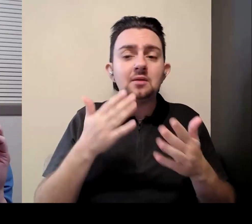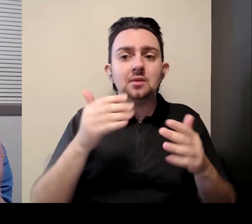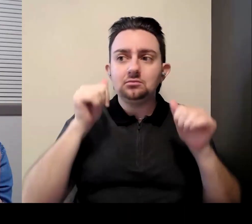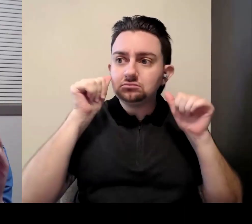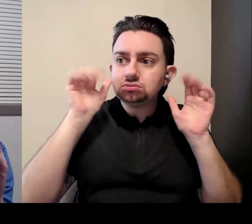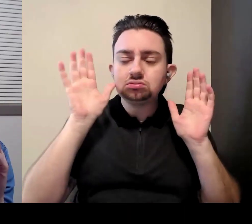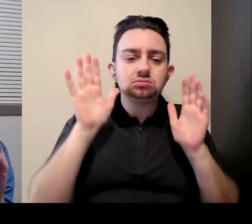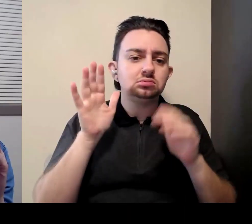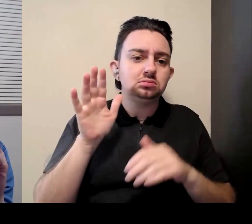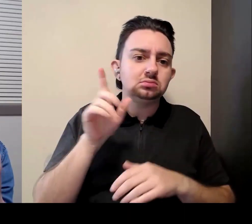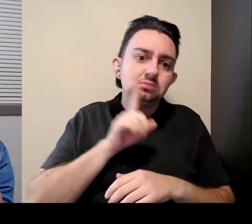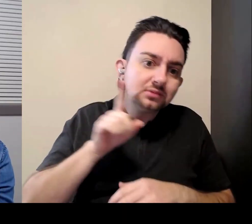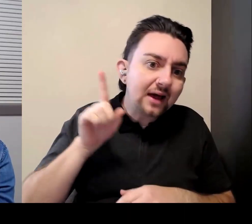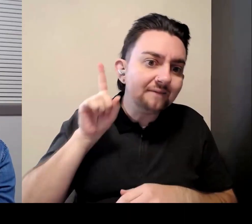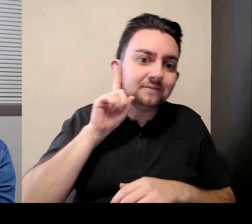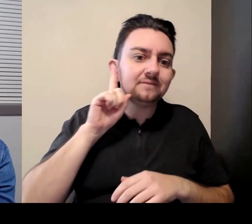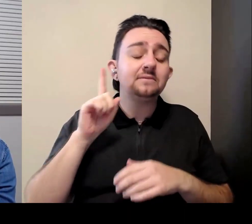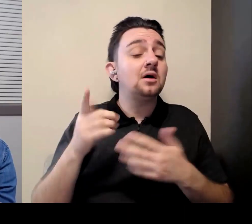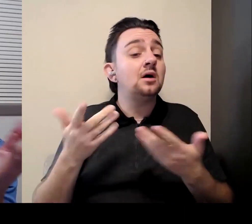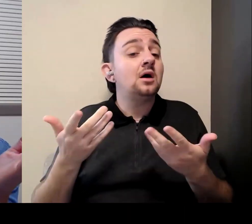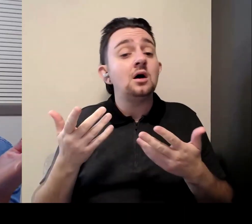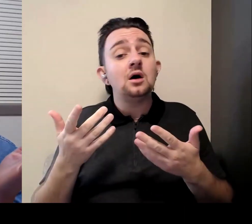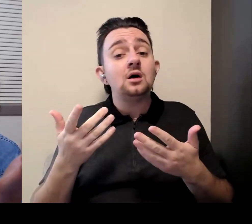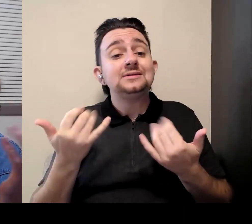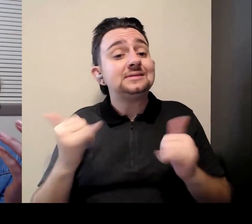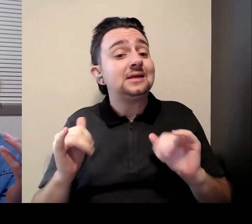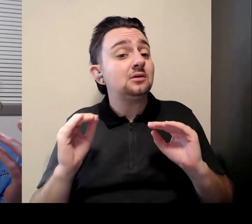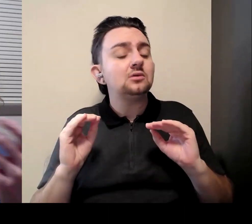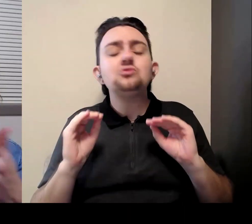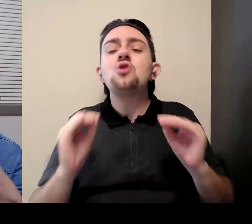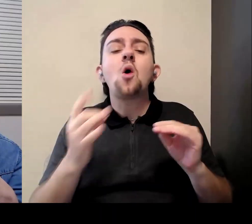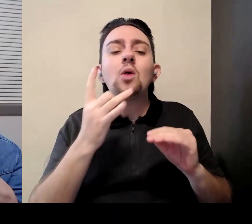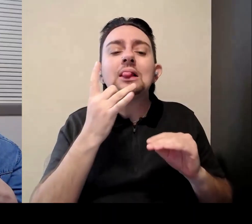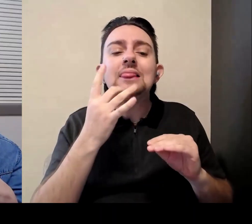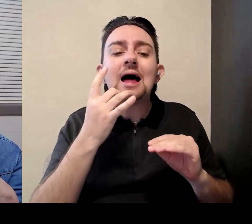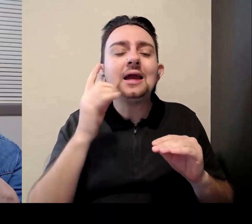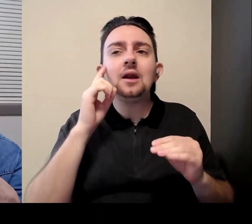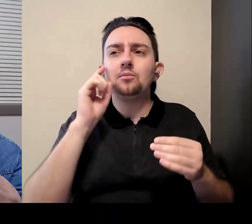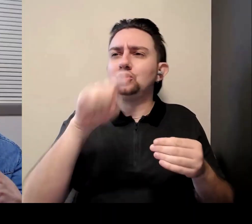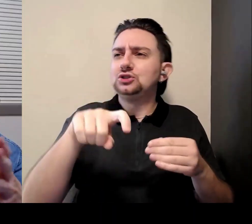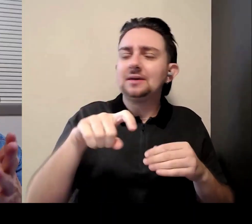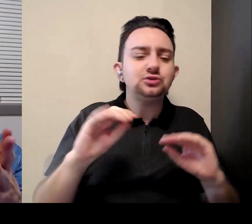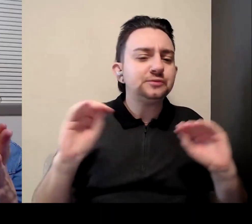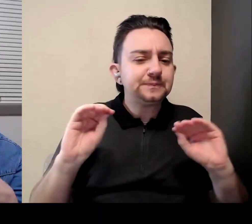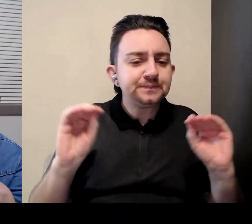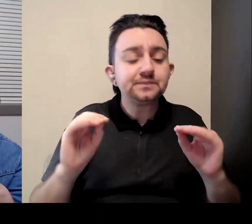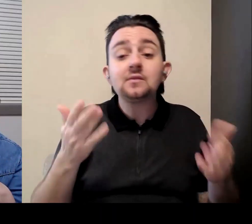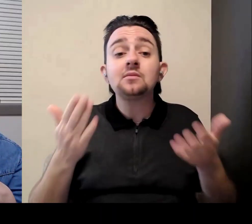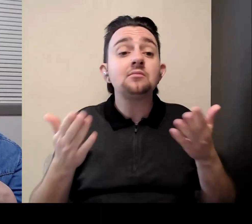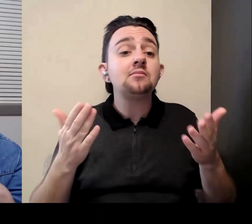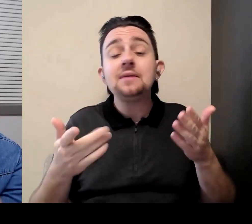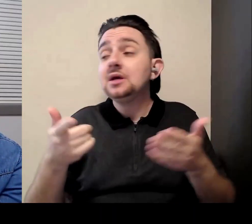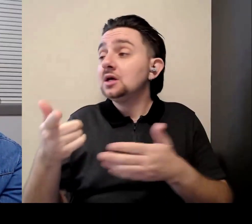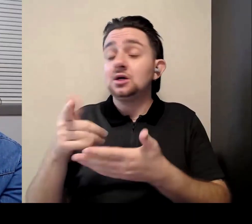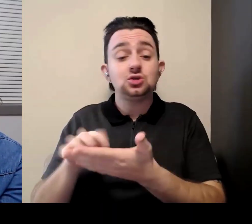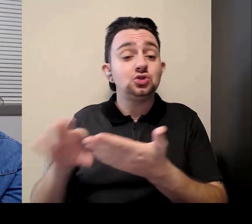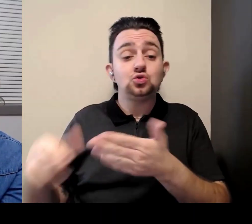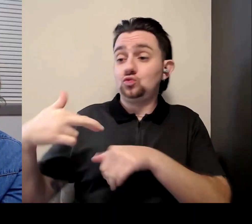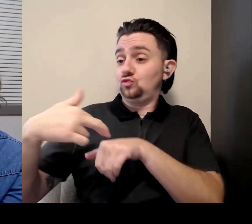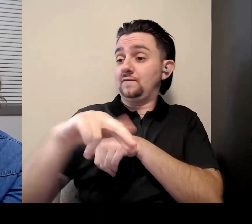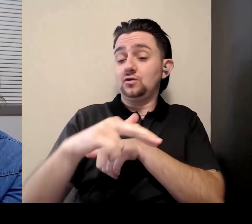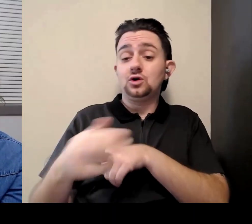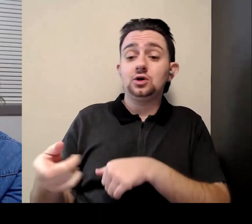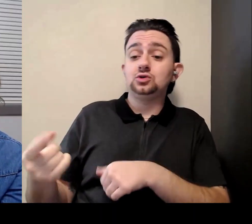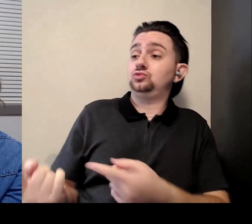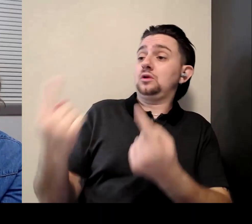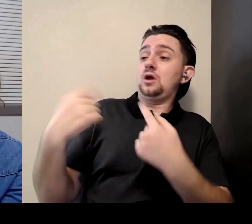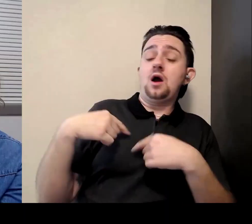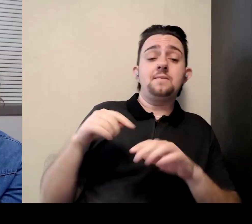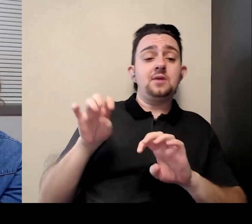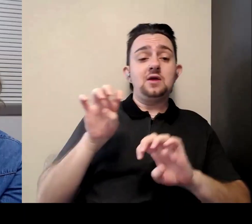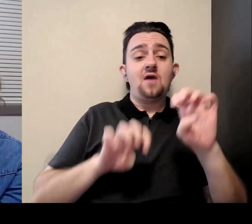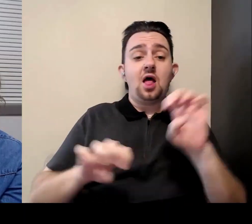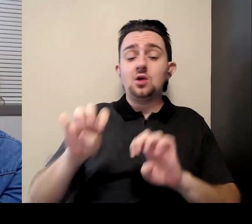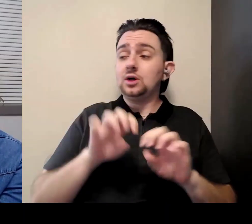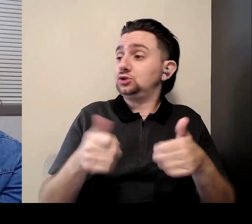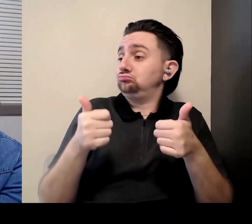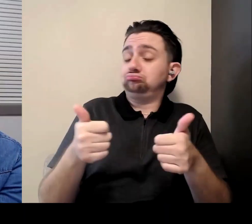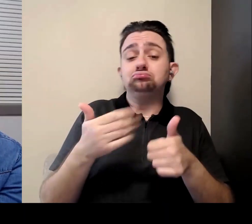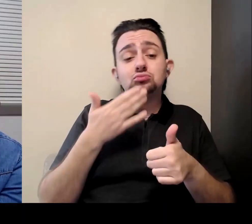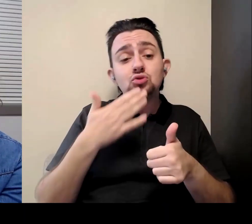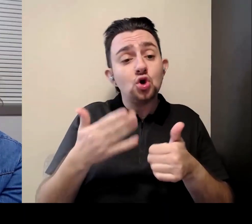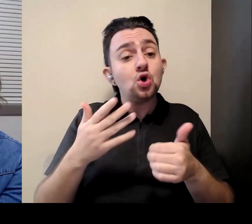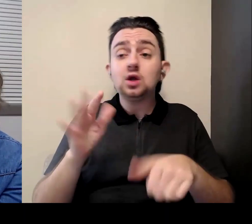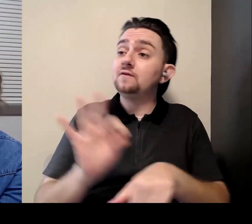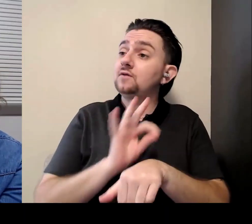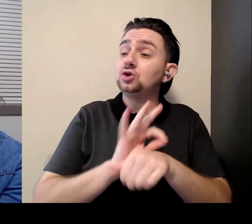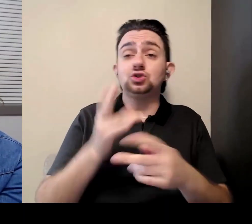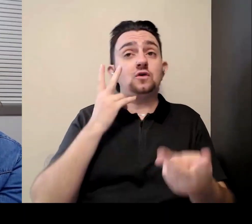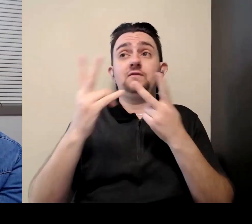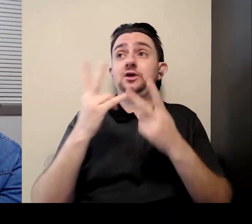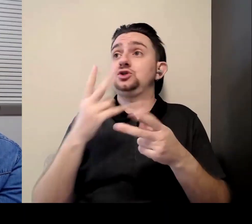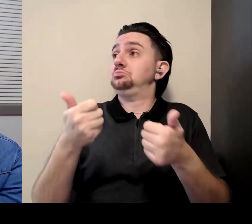and doesn't have light perception versus maybe a student who has been referred for an evaluation who has pretty good usable functional vision and maybe a mild hearing loss.